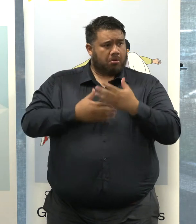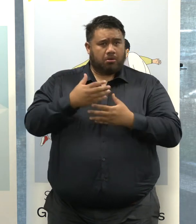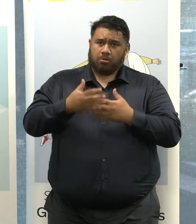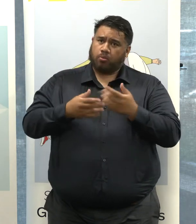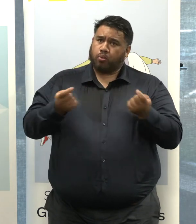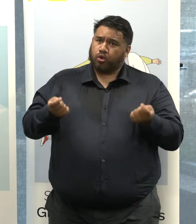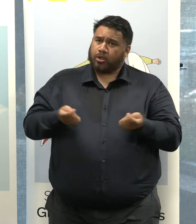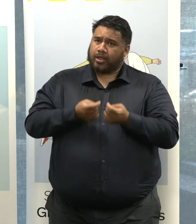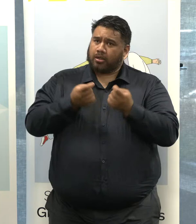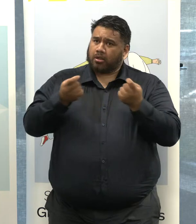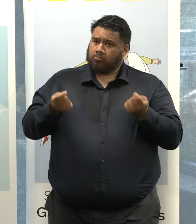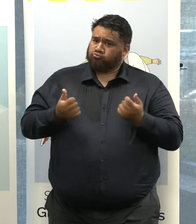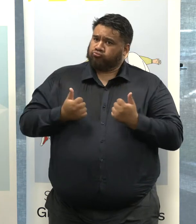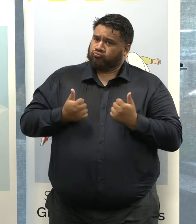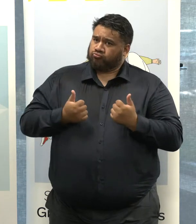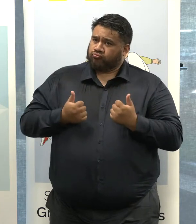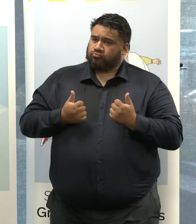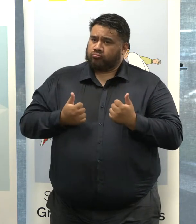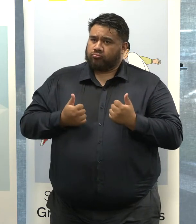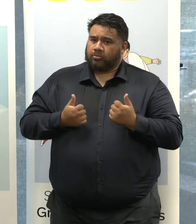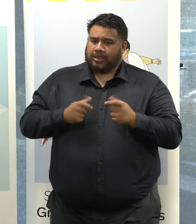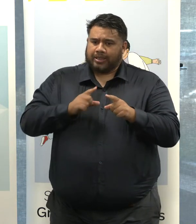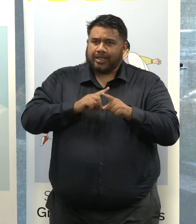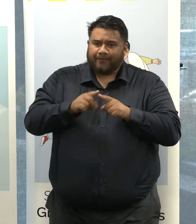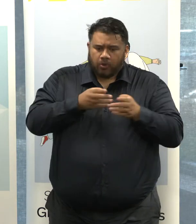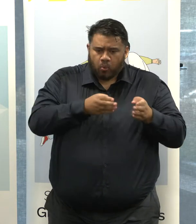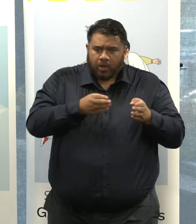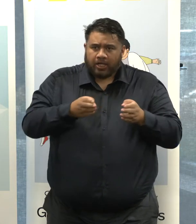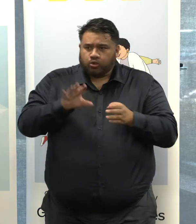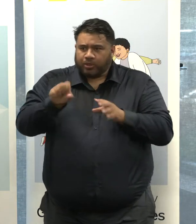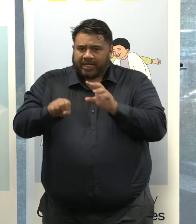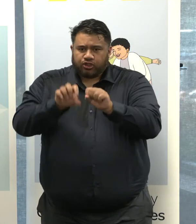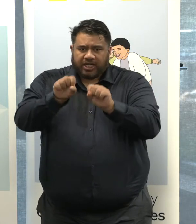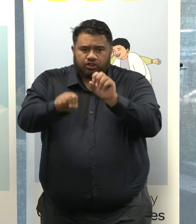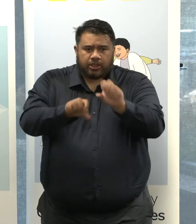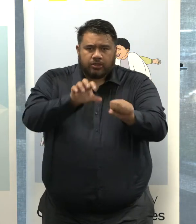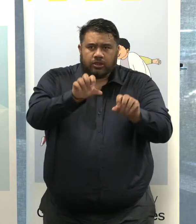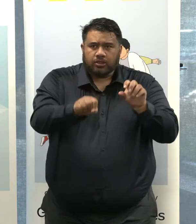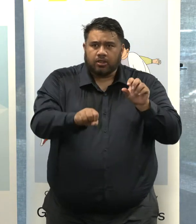As we get into the outbreak, I am increasingly confident that